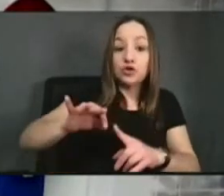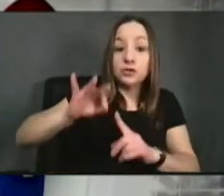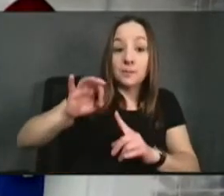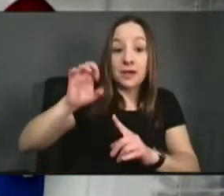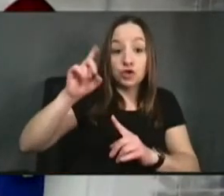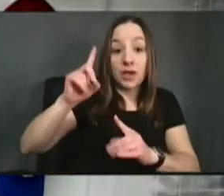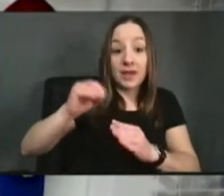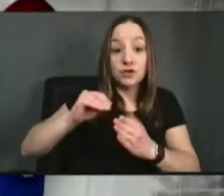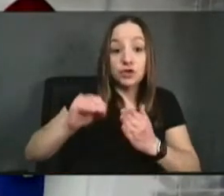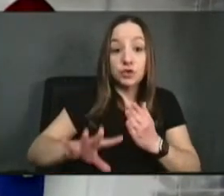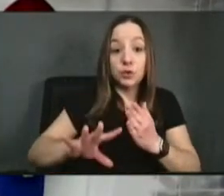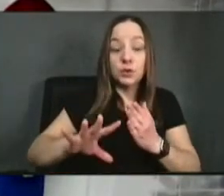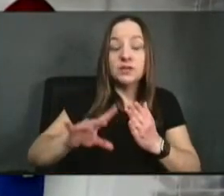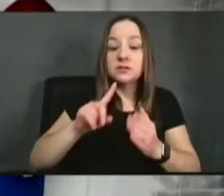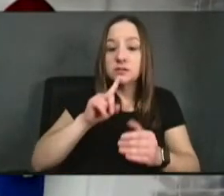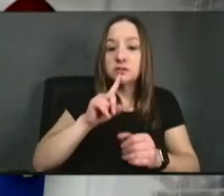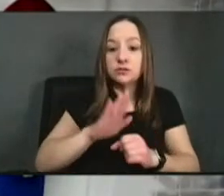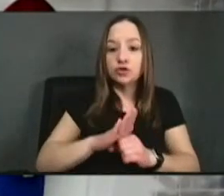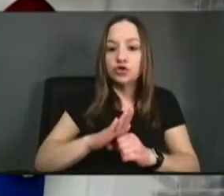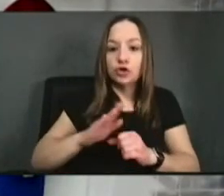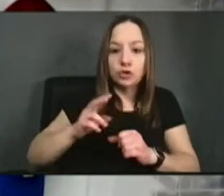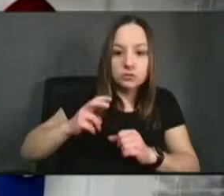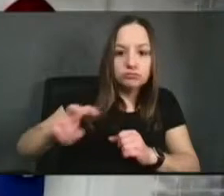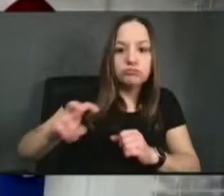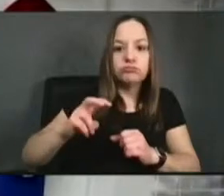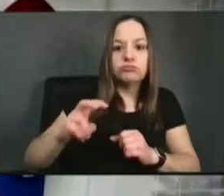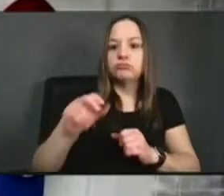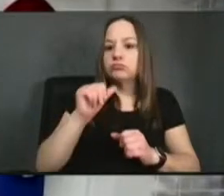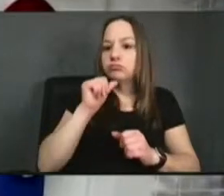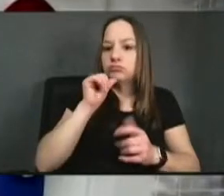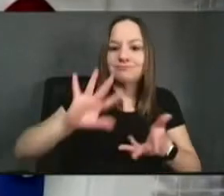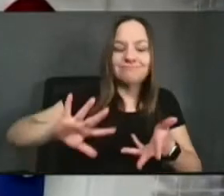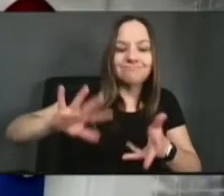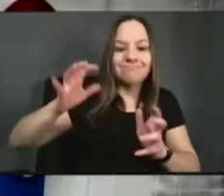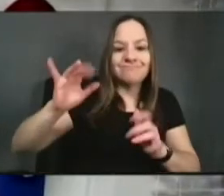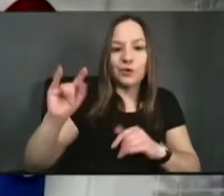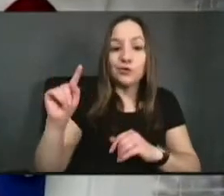the routes for special education students to ensure that there